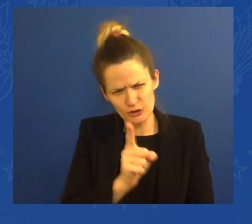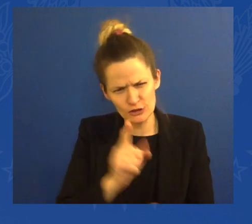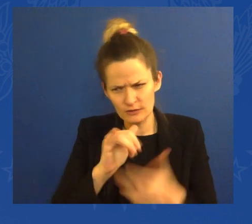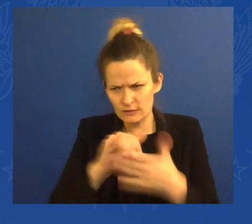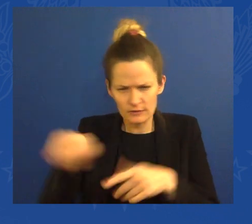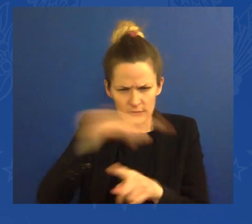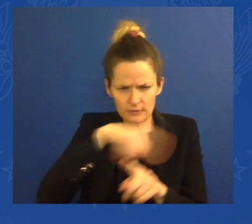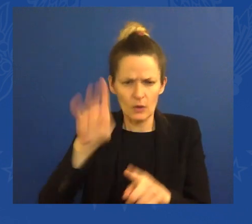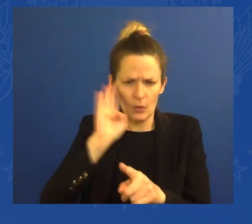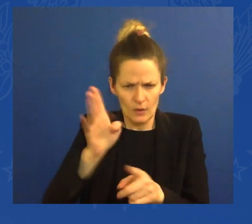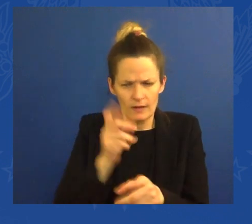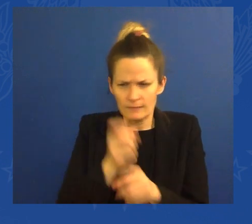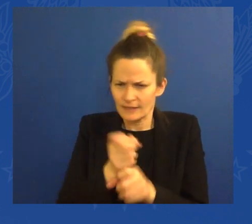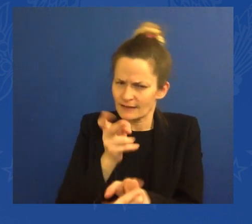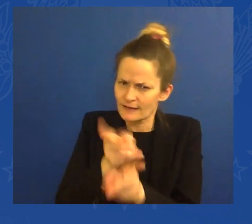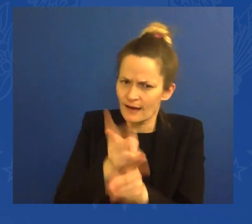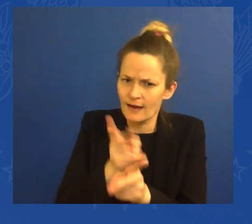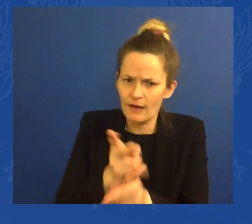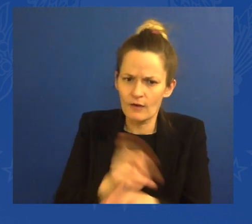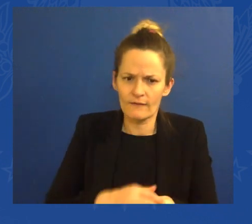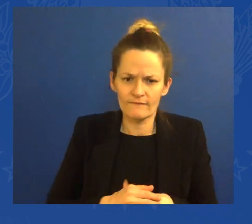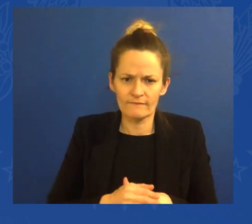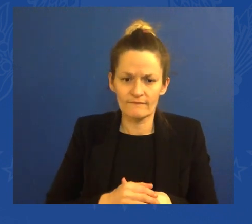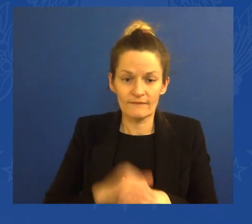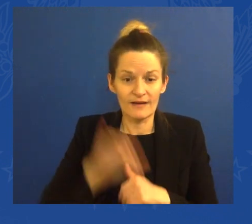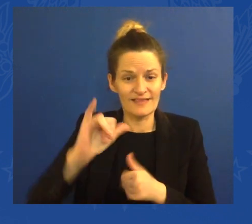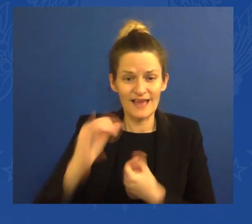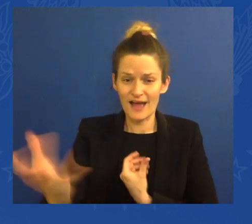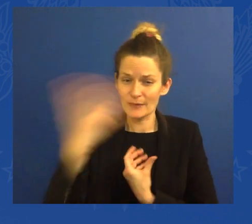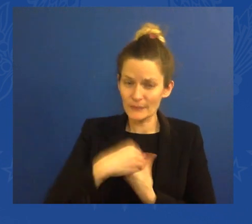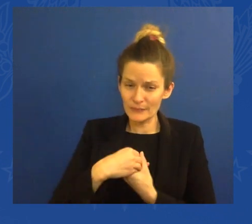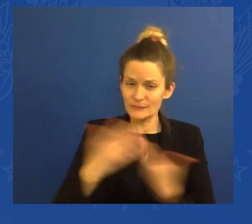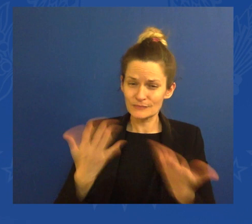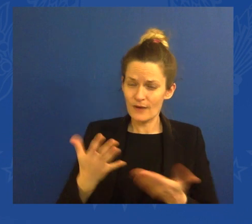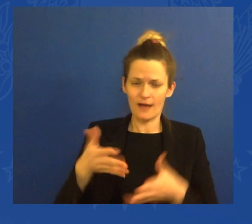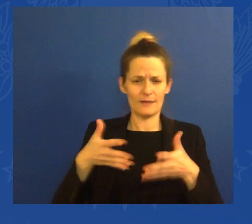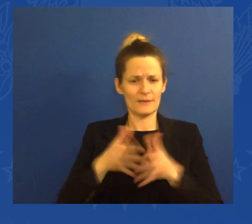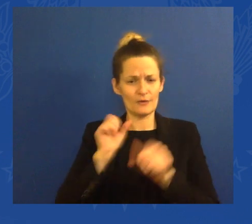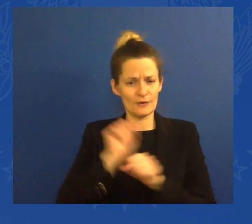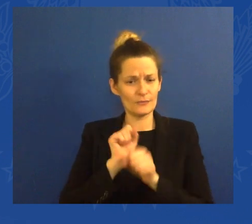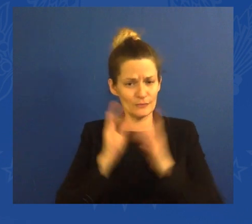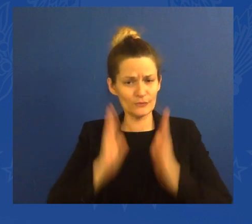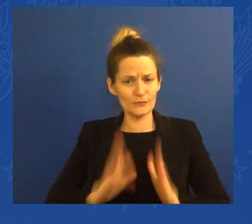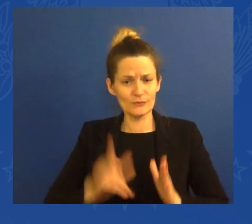rebuilding this bridge with U.S. steel -- ; keeping commerce flowing freely;